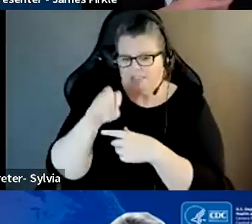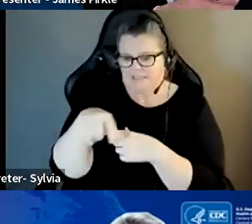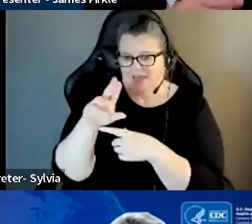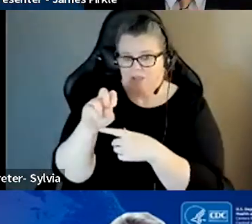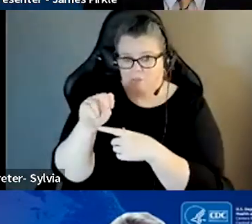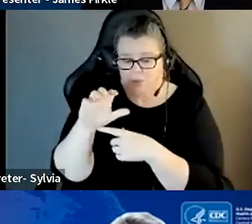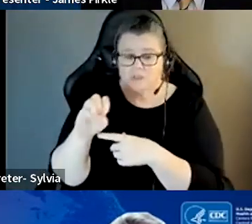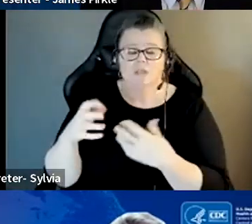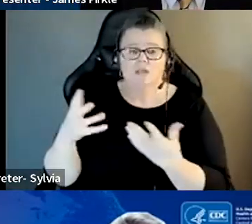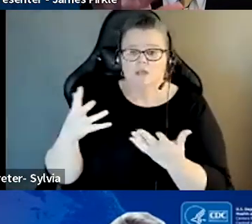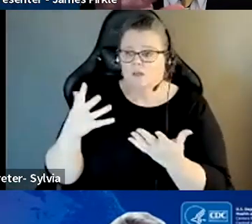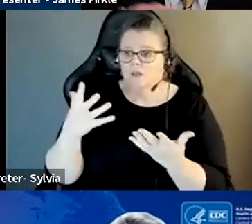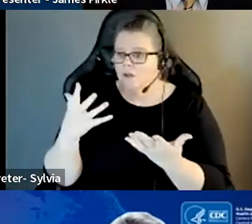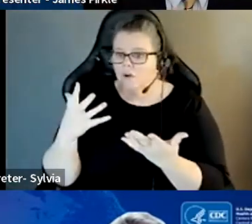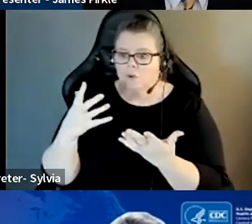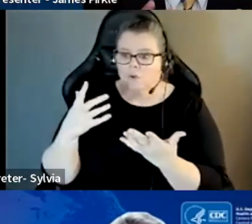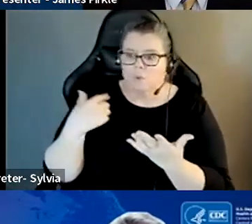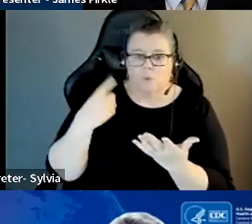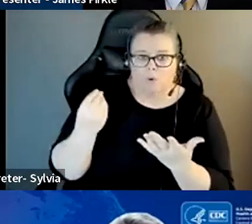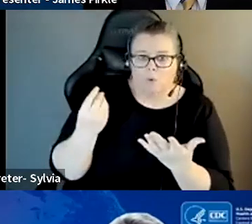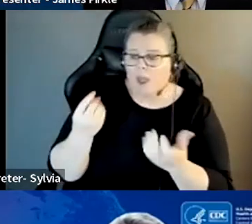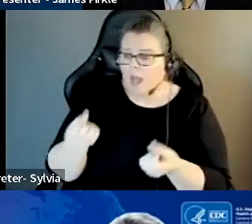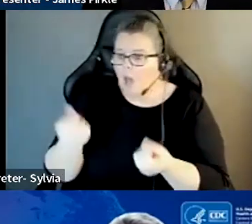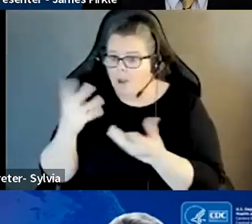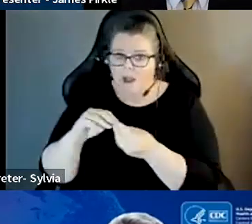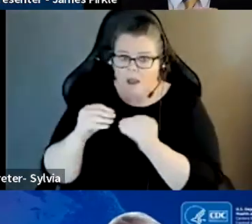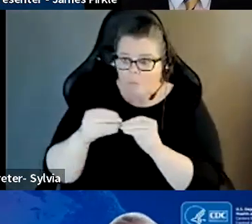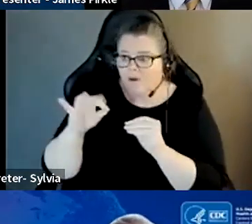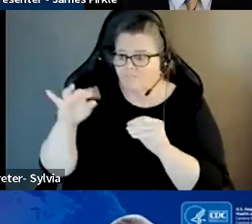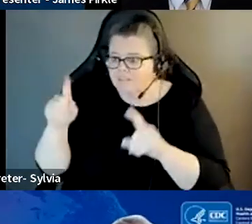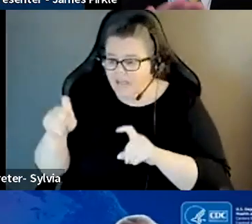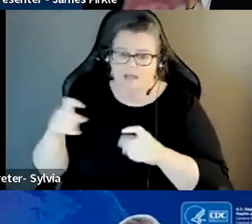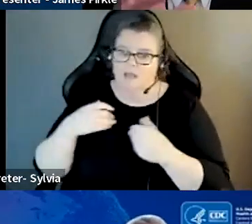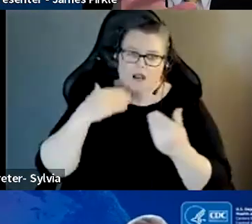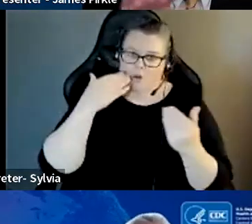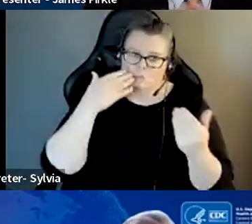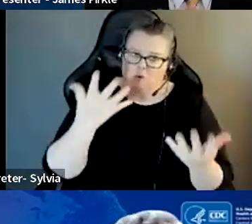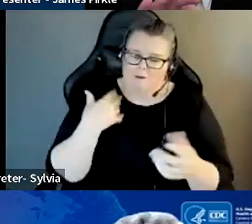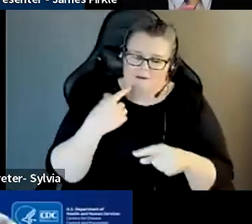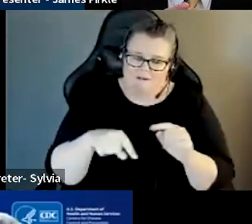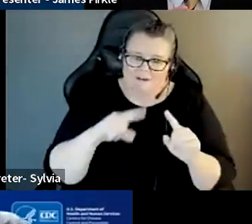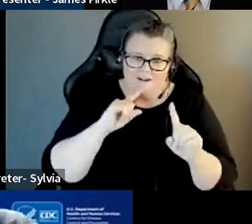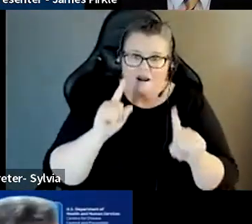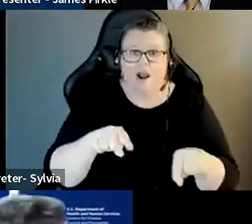how low is the valley going to go on number of tests, I can't answer that. But we're for sure going to have the relationships built up so